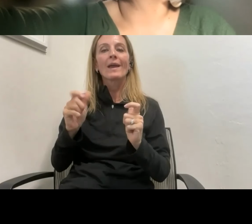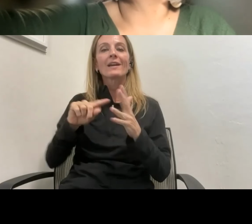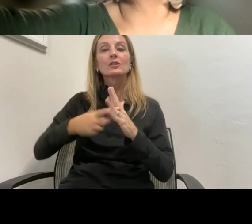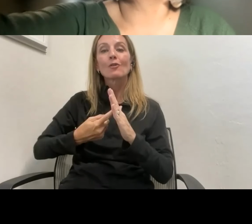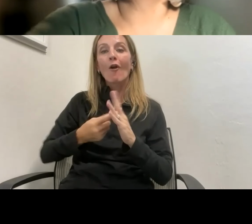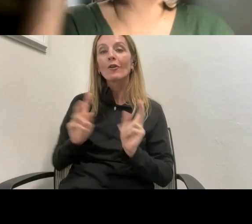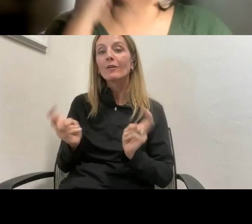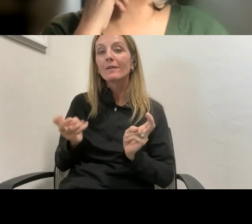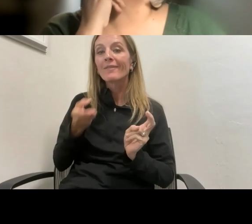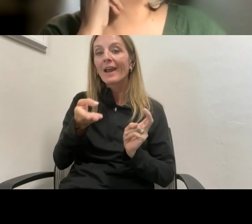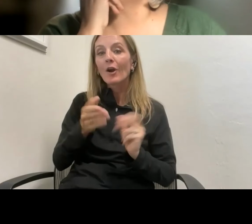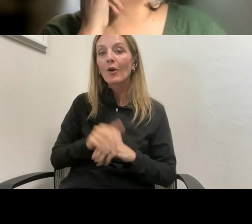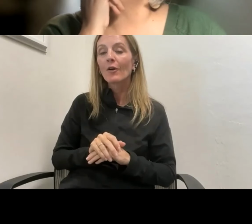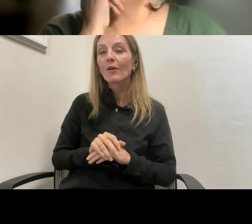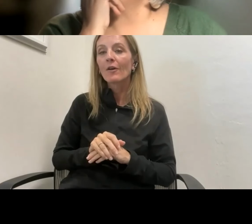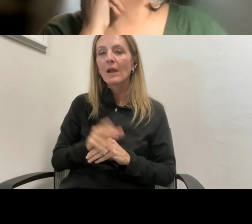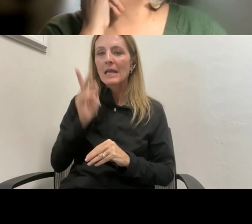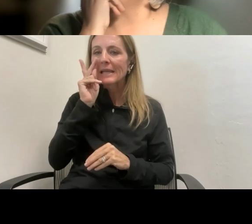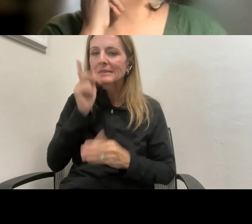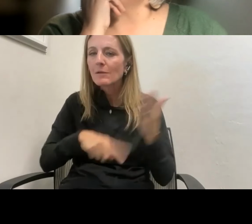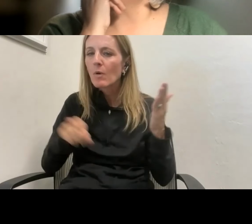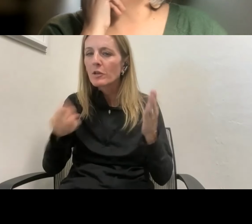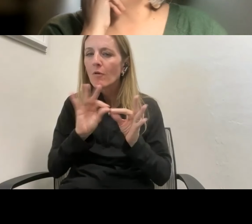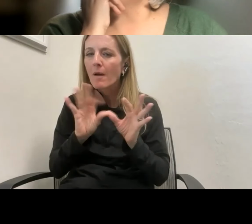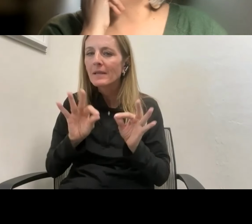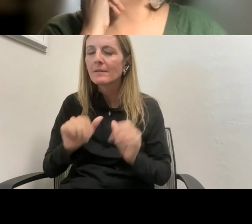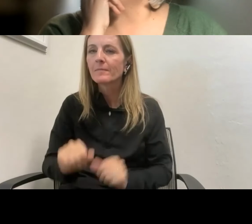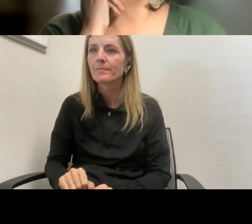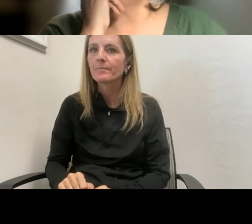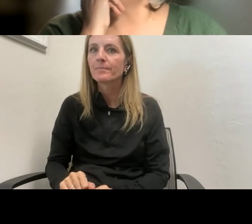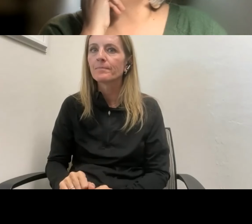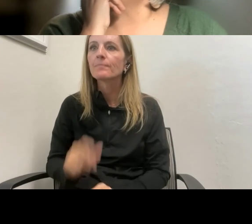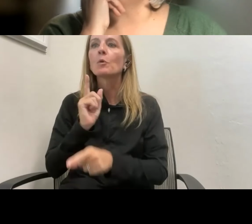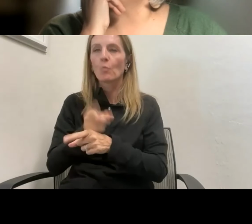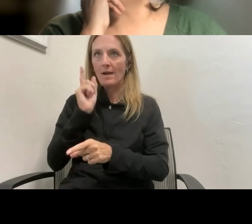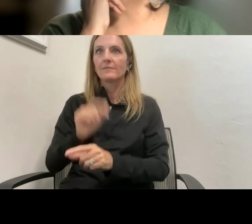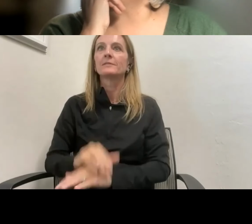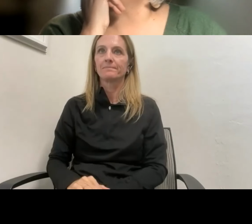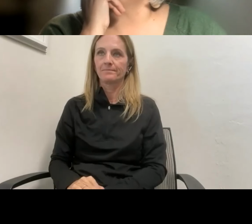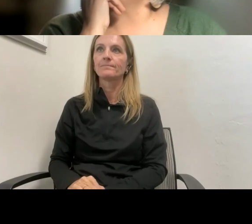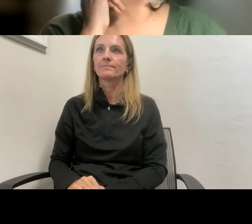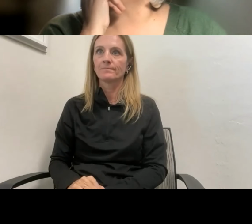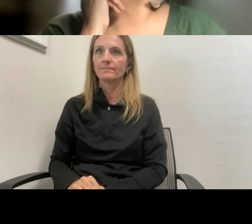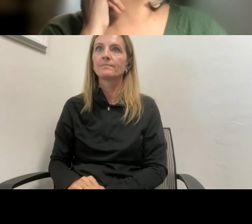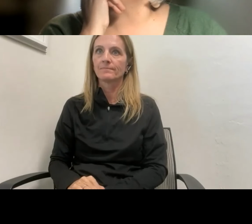let's see what [Participant name] said. That's right, thank you. “Mystical supernatural creatures